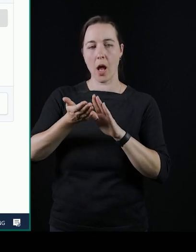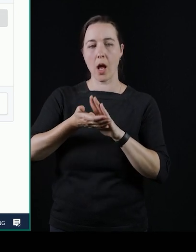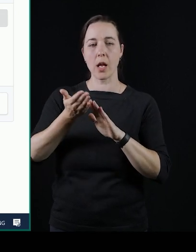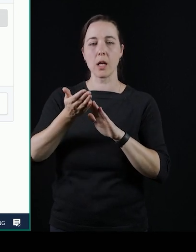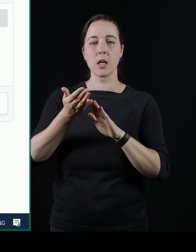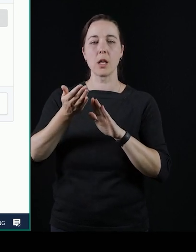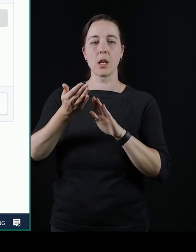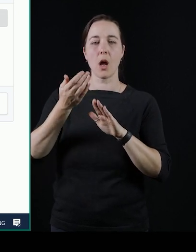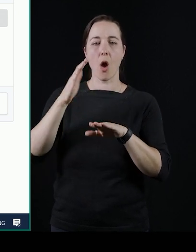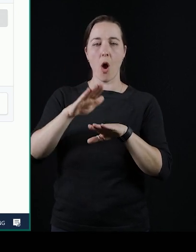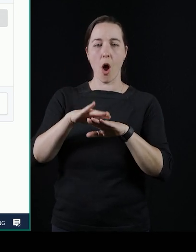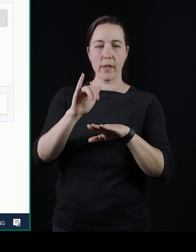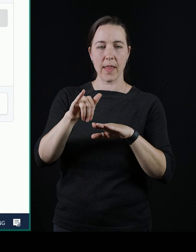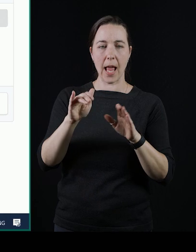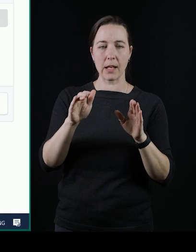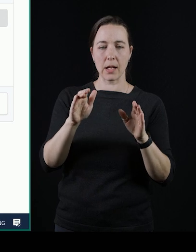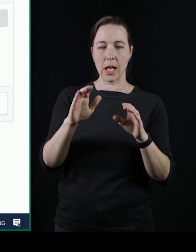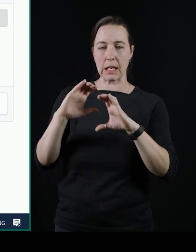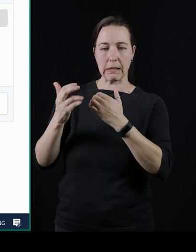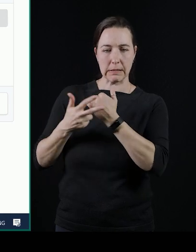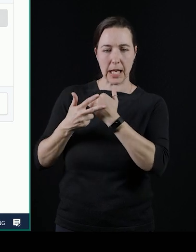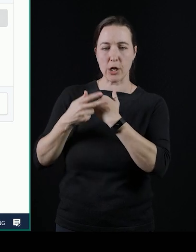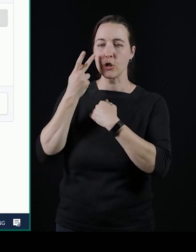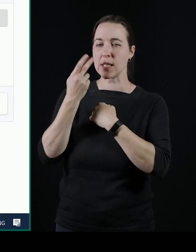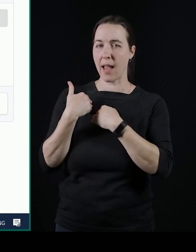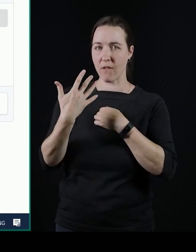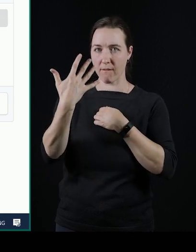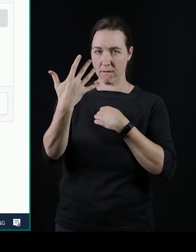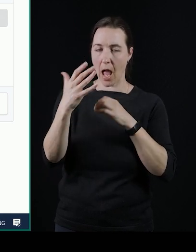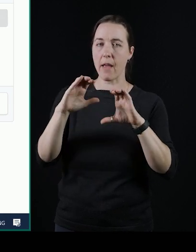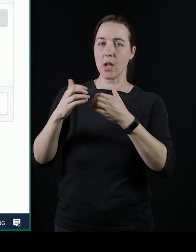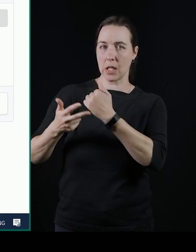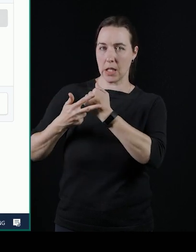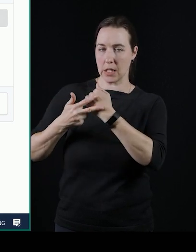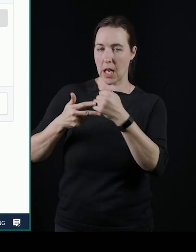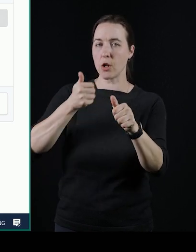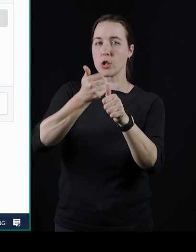you're going to be presented with a new user. So it can go here.